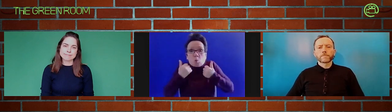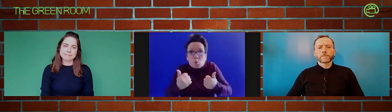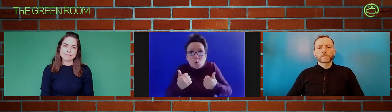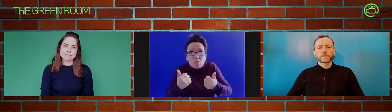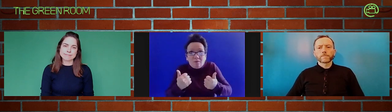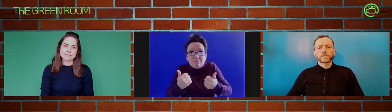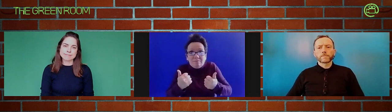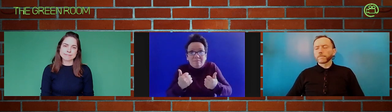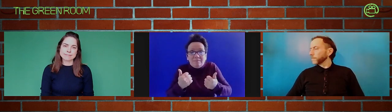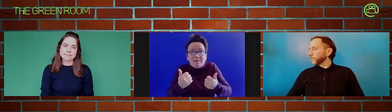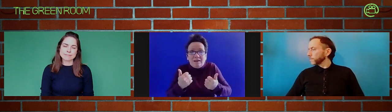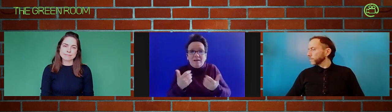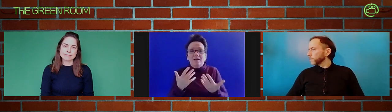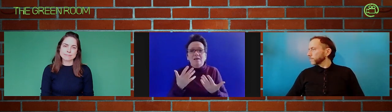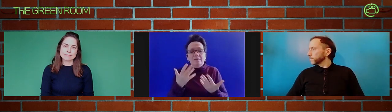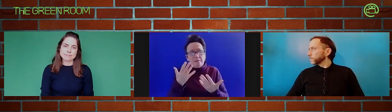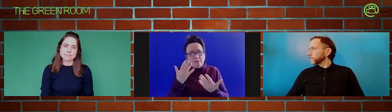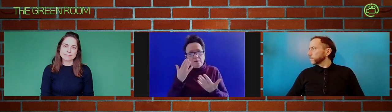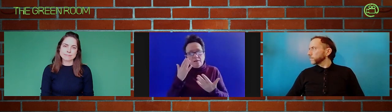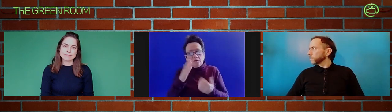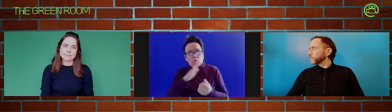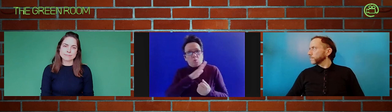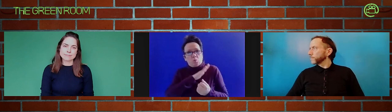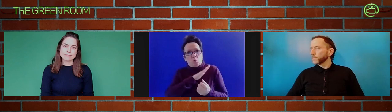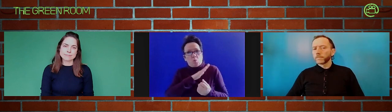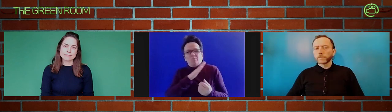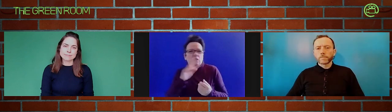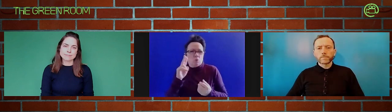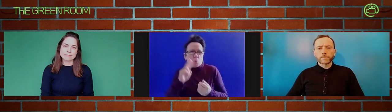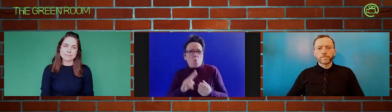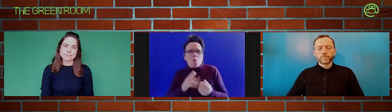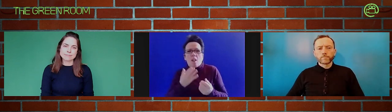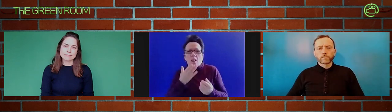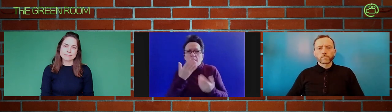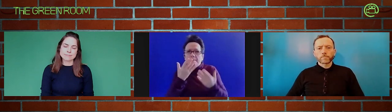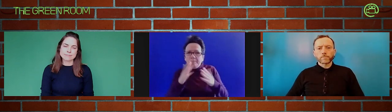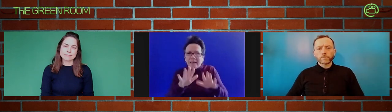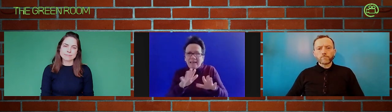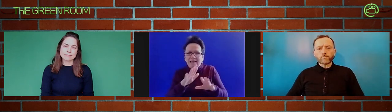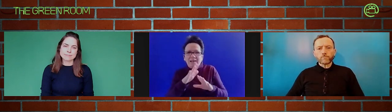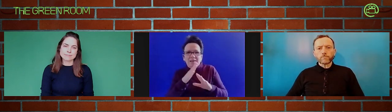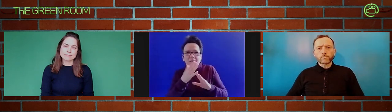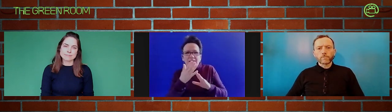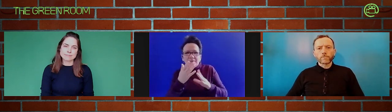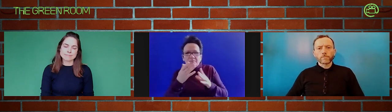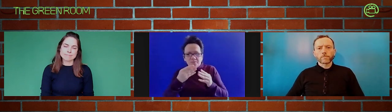like when I went to school, I had these little cards that I could use to communicate when I didn't hear something